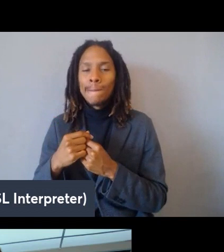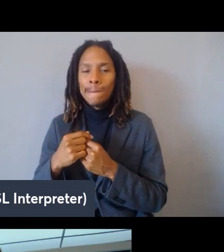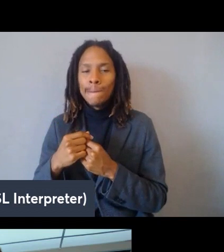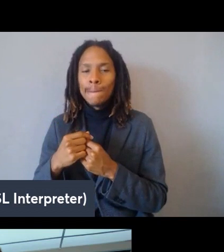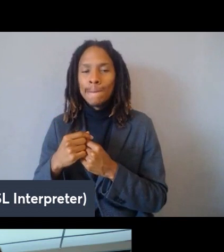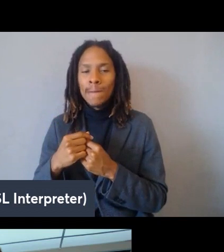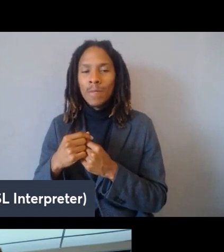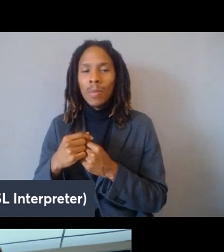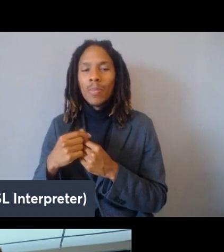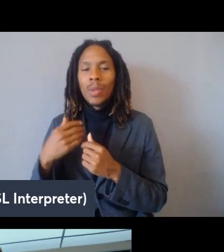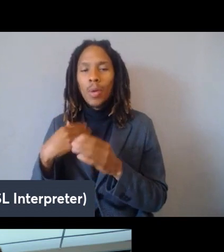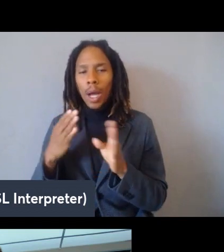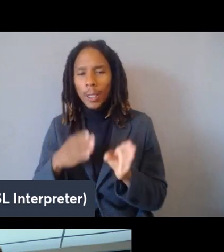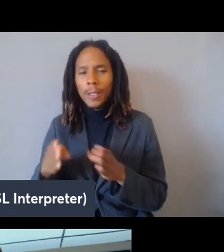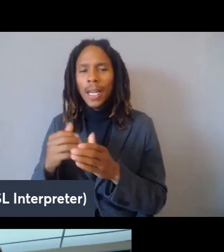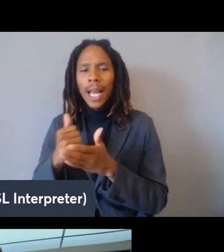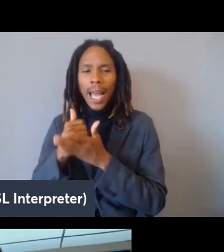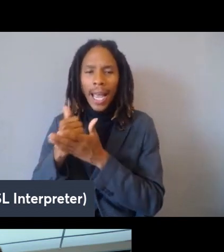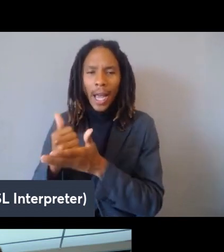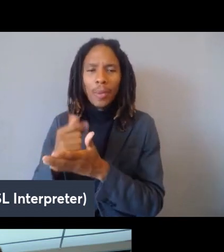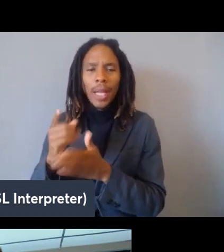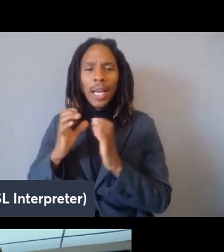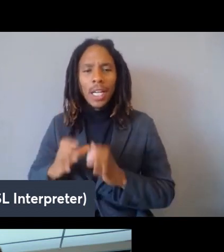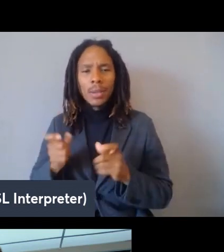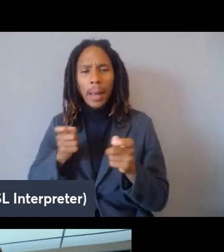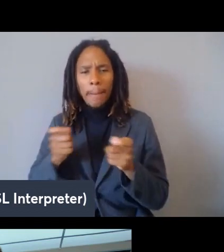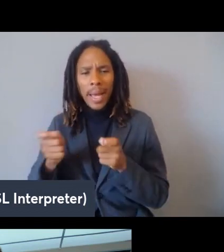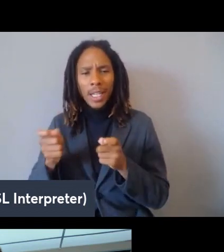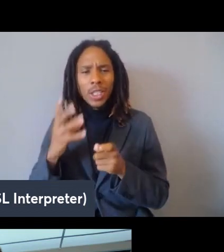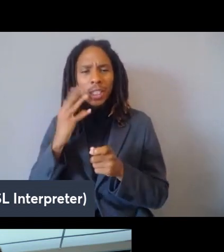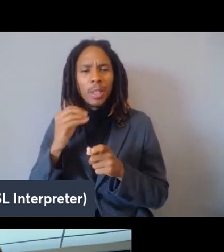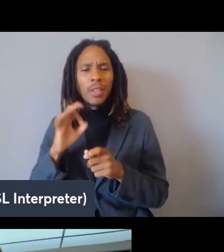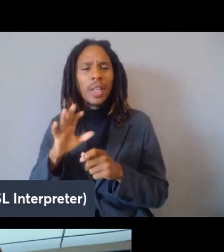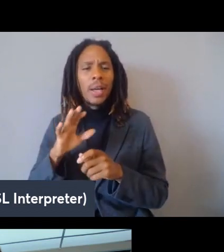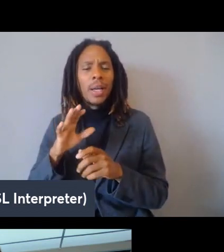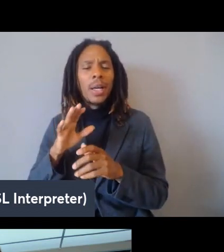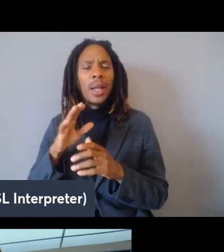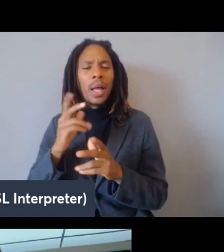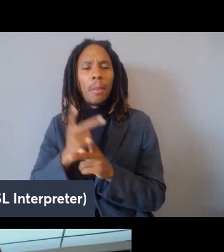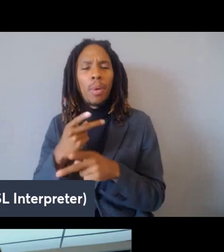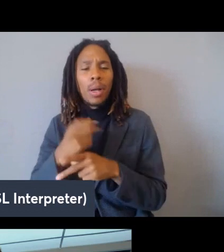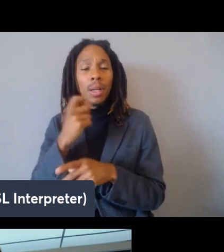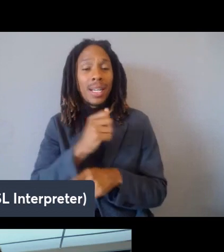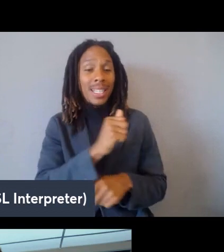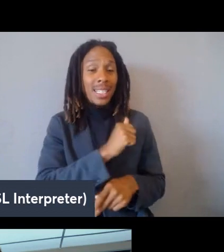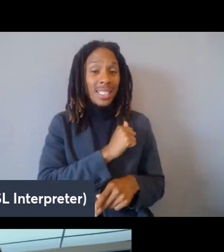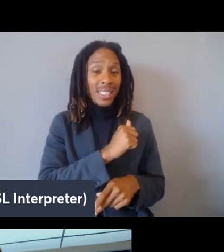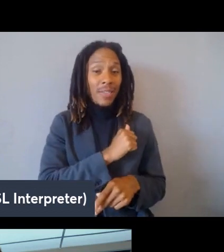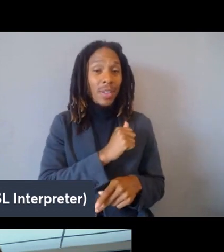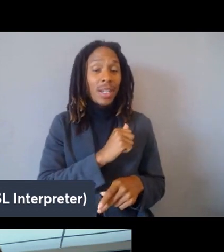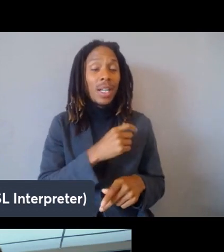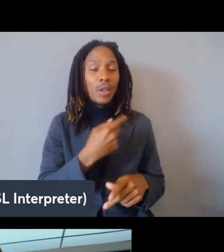or help the customer have a manage experience of their product. Whereas the fact we simplify is you are doing the orchestration